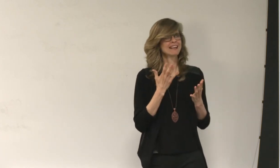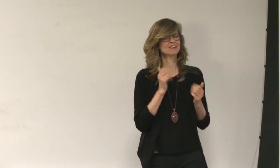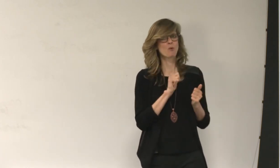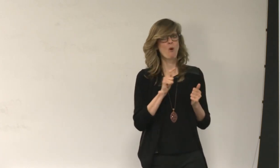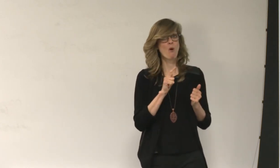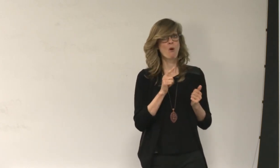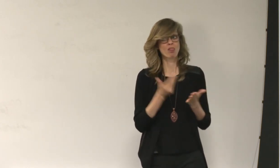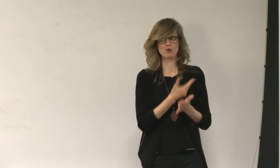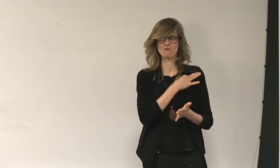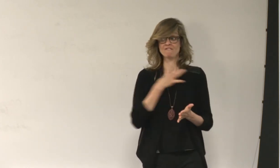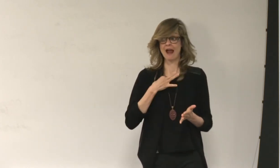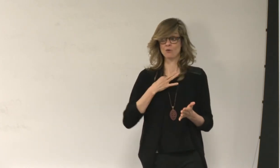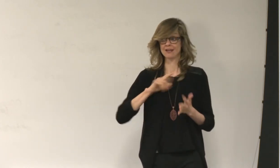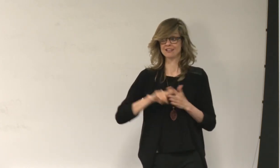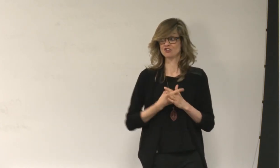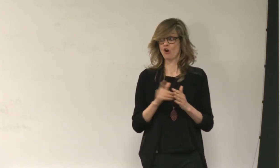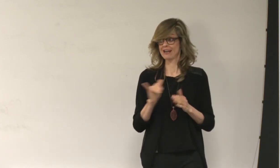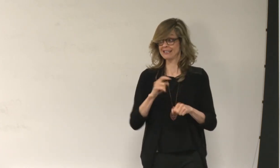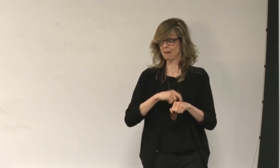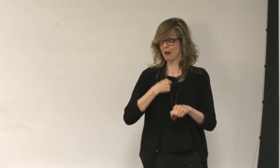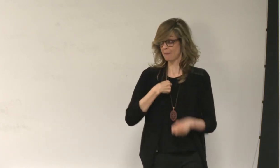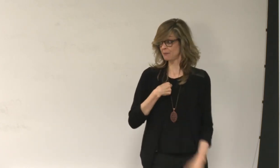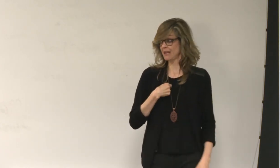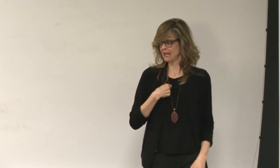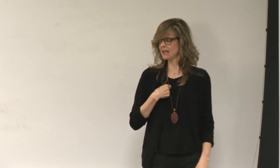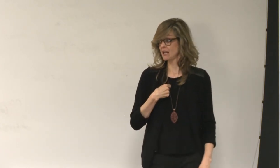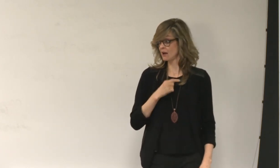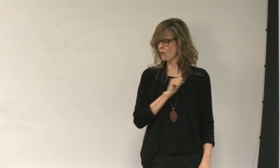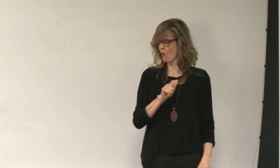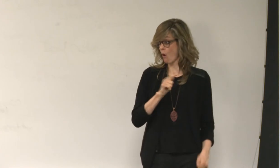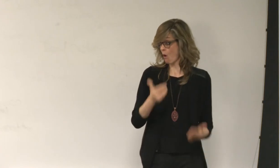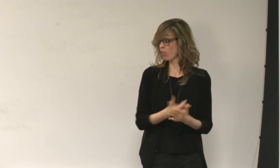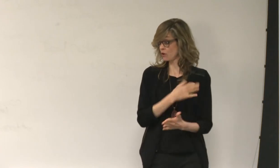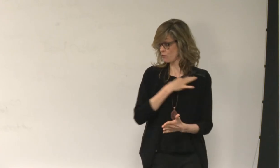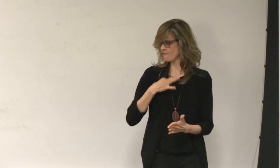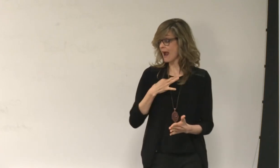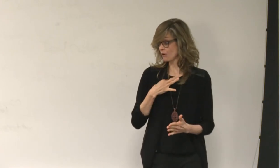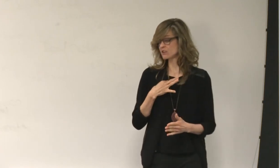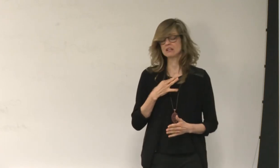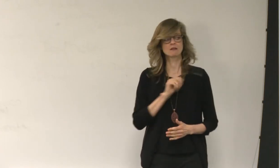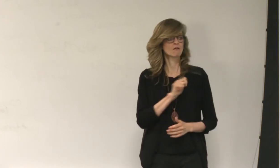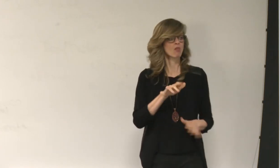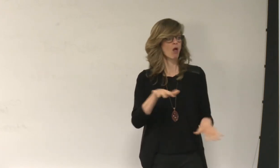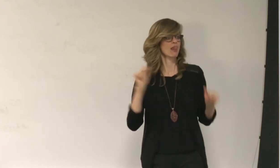NOT ALL OF THE FACULTY-- WELL, ALL THE NEW FACULTY